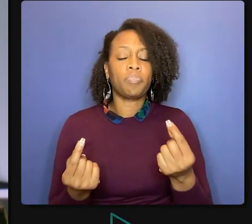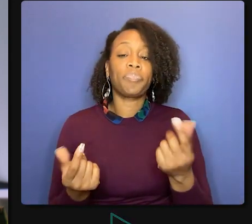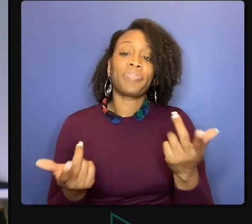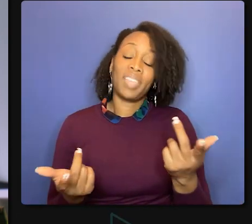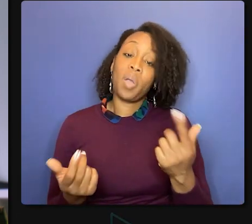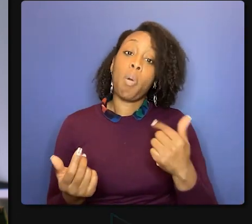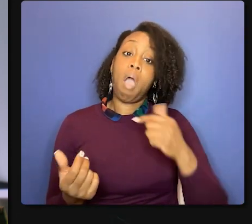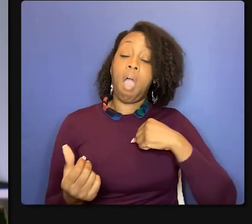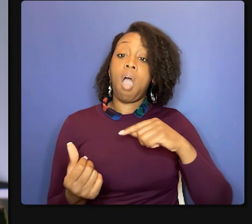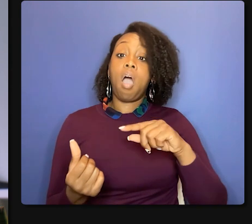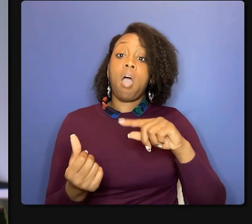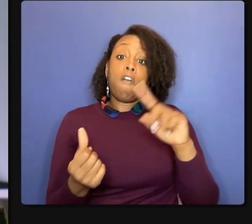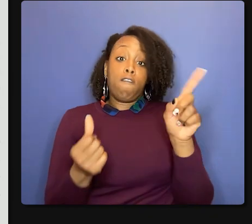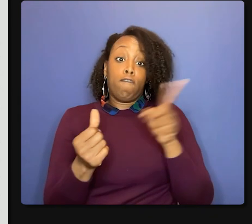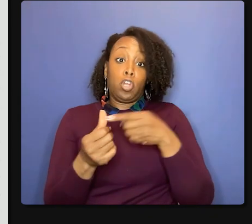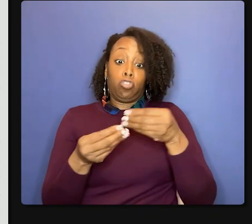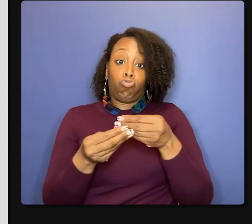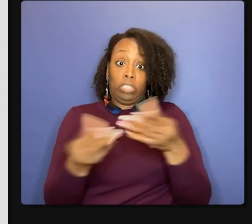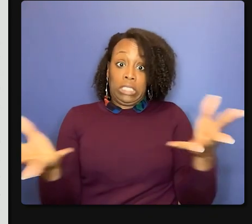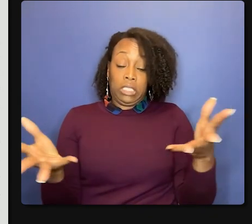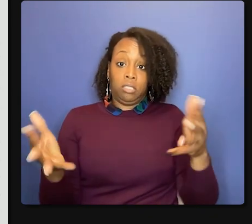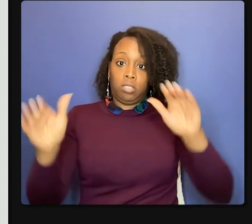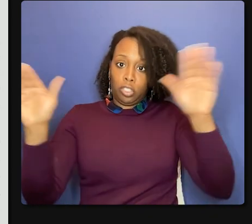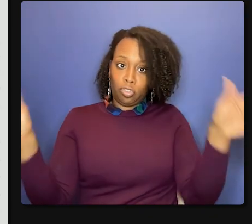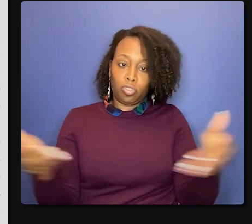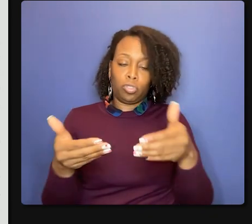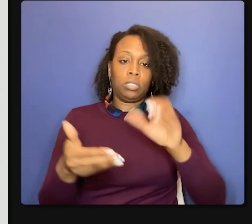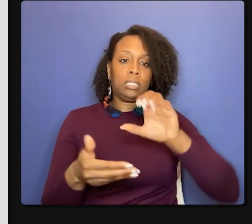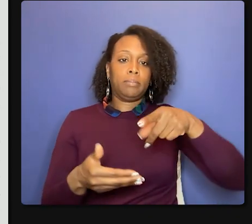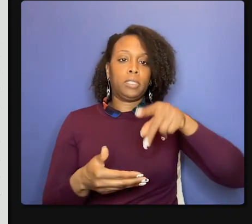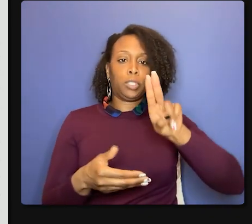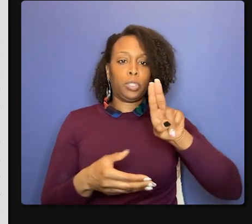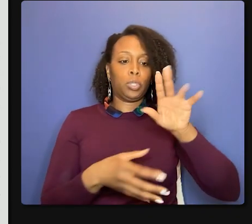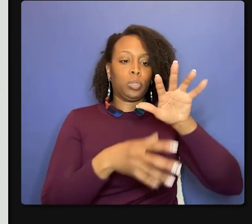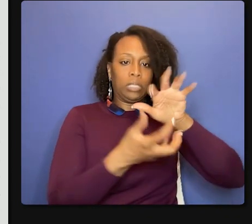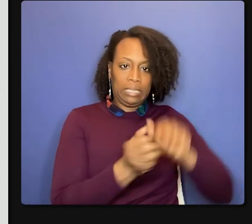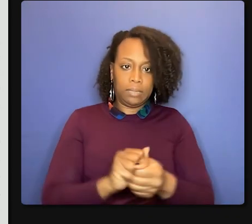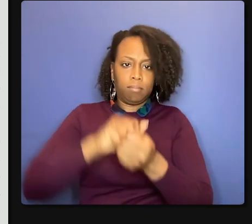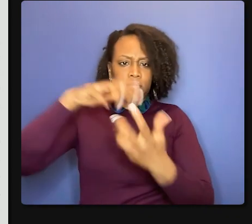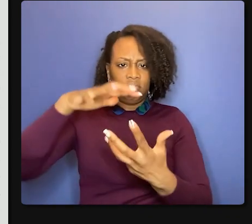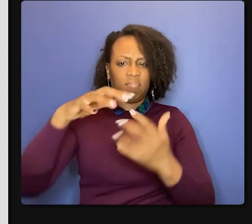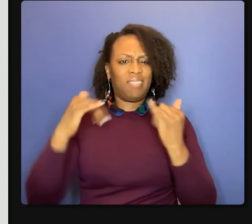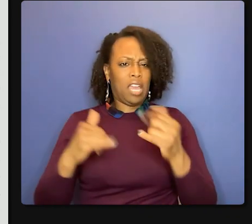So what's next? [Cooper] Well, you know, our first release introduces CPU decompression,